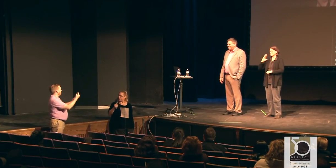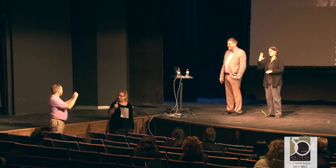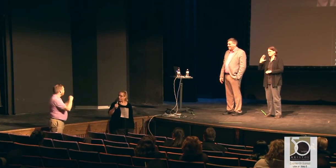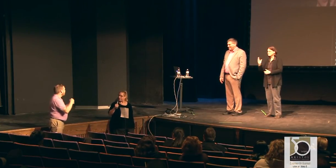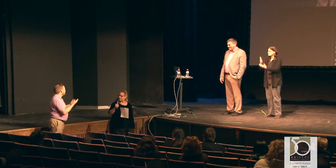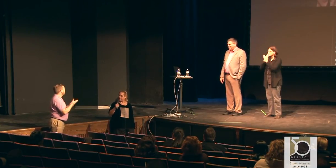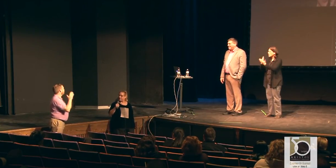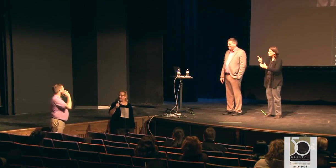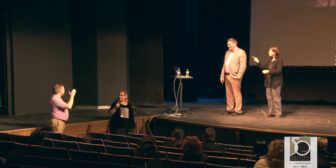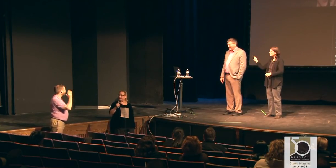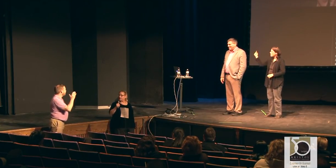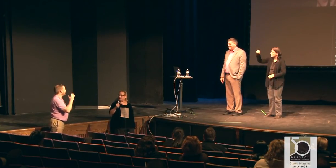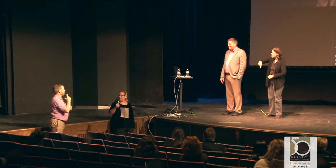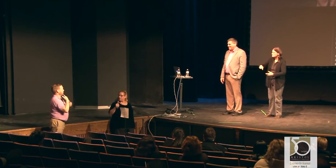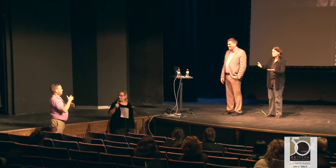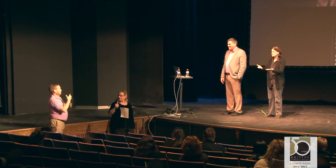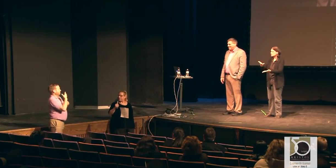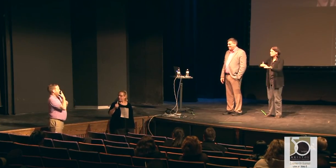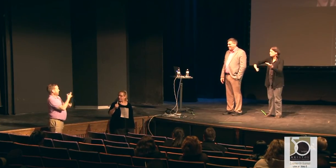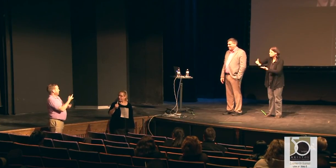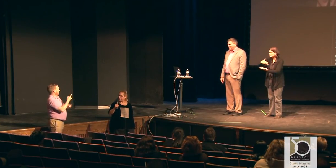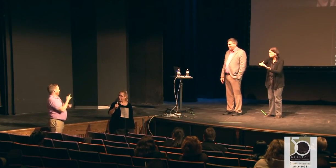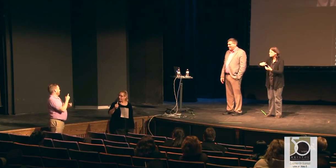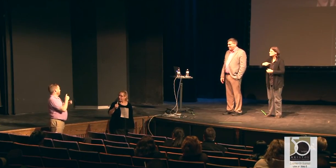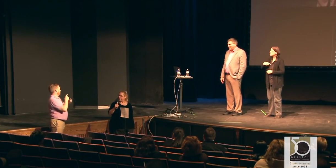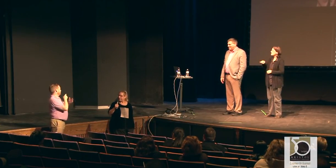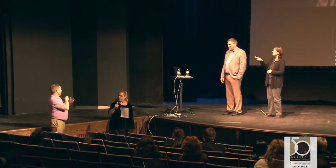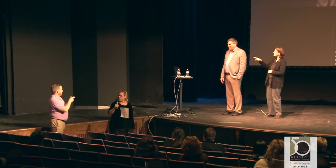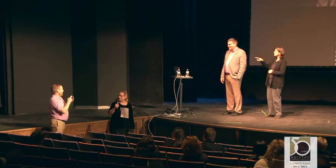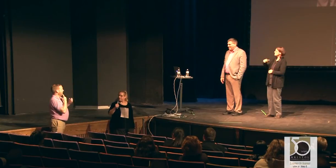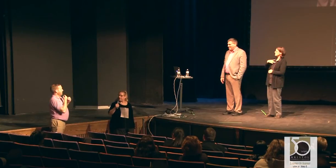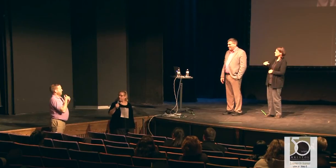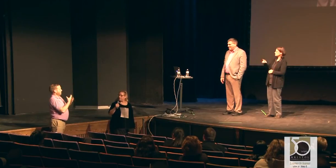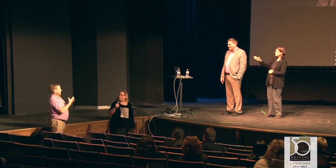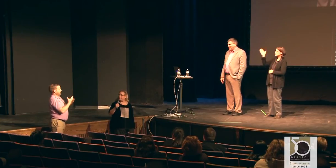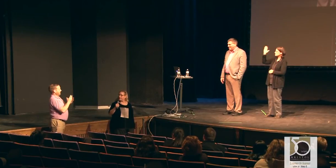elected president. Thank you so much for coming here. And your presentation was very